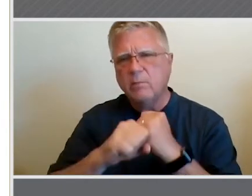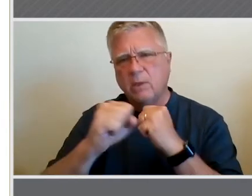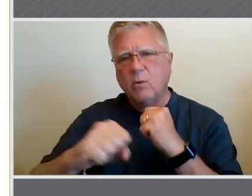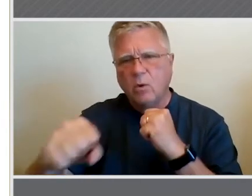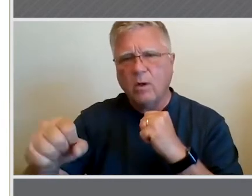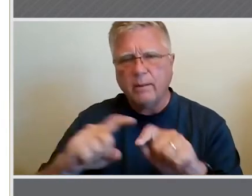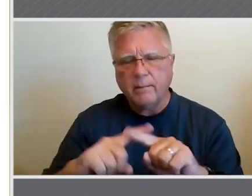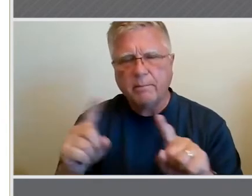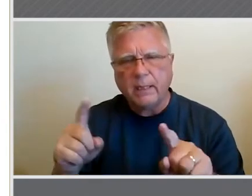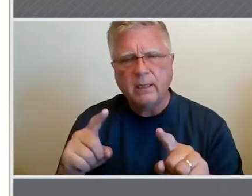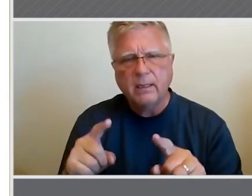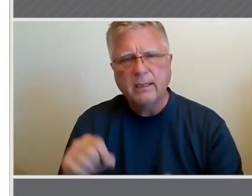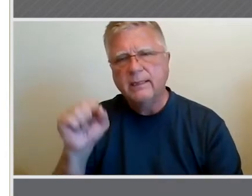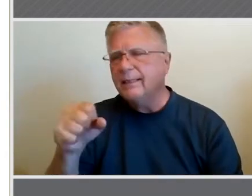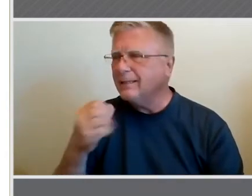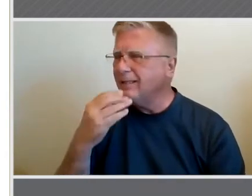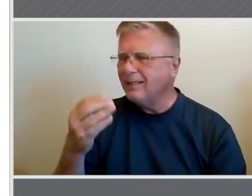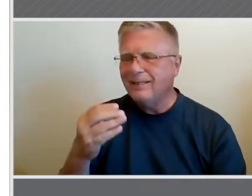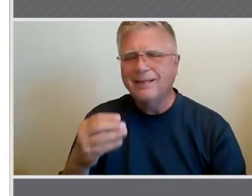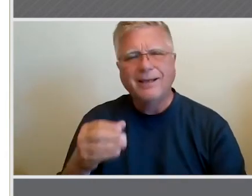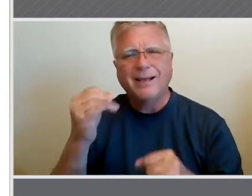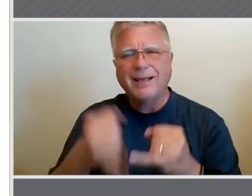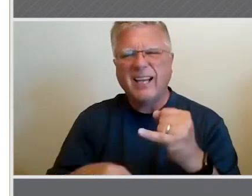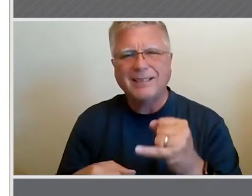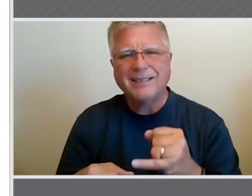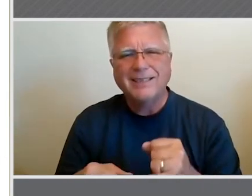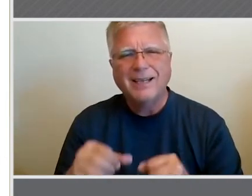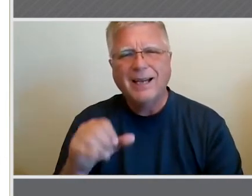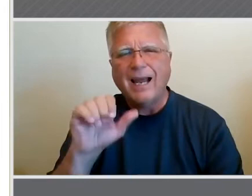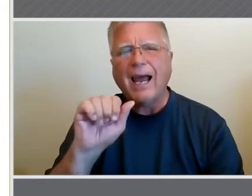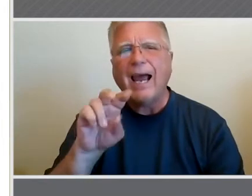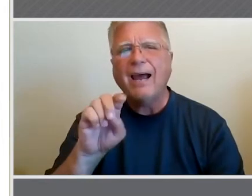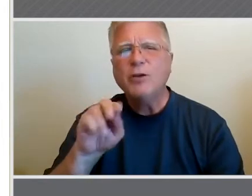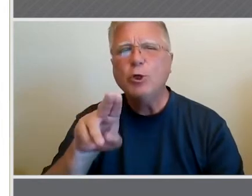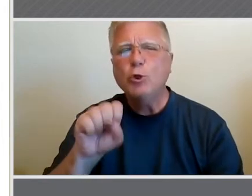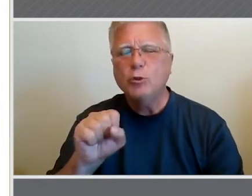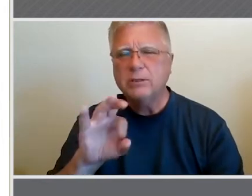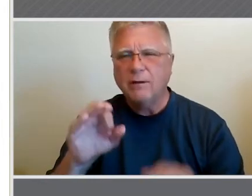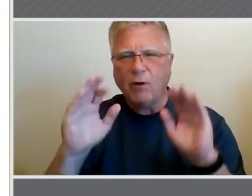So, finally, you know avenues I hope is a tool that I think you know many folks have